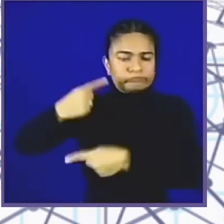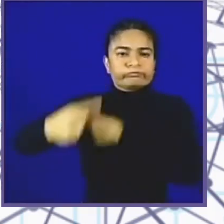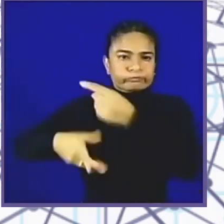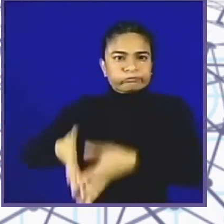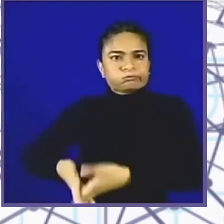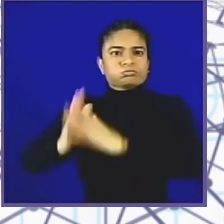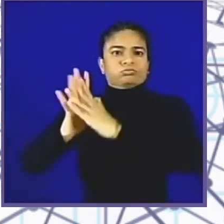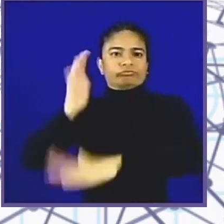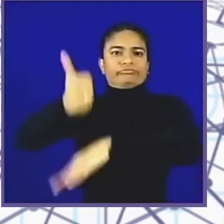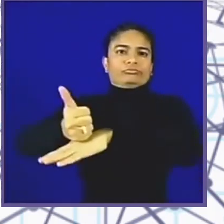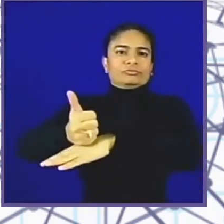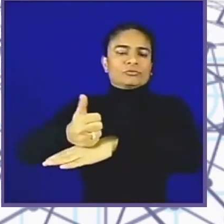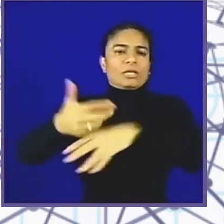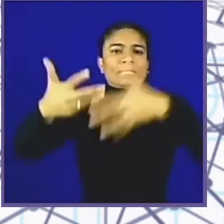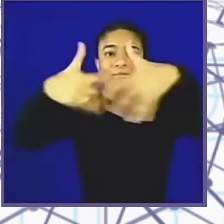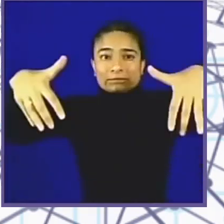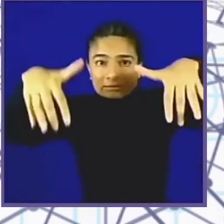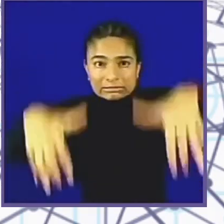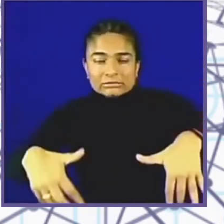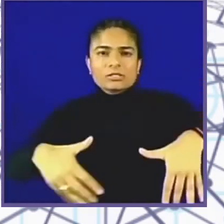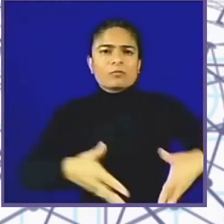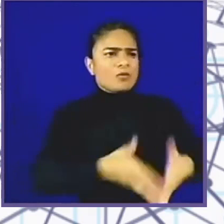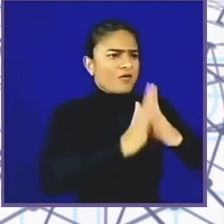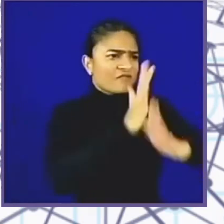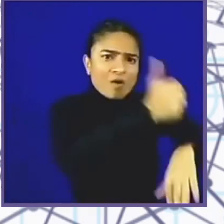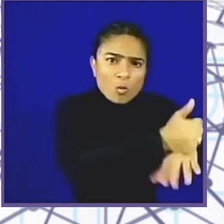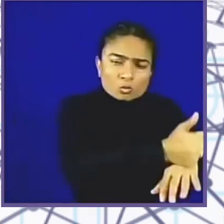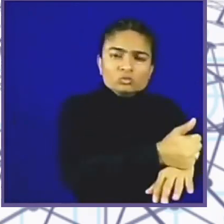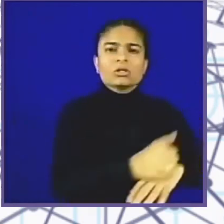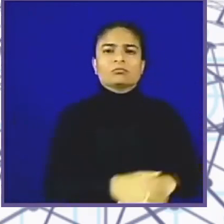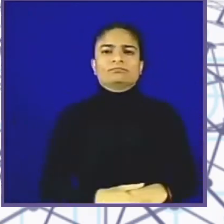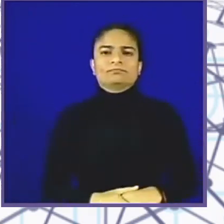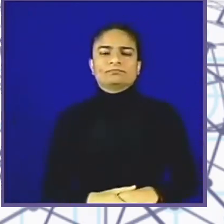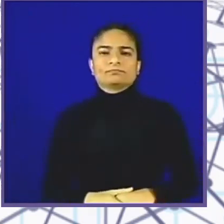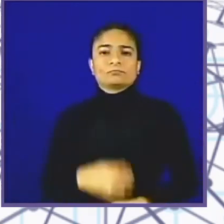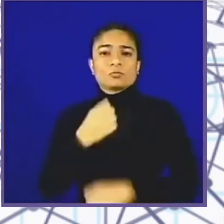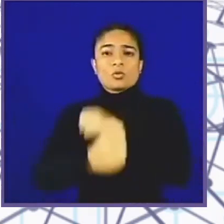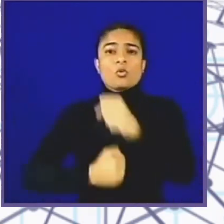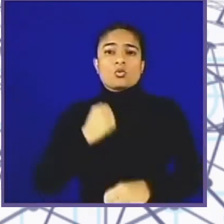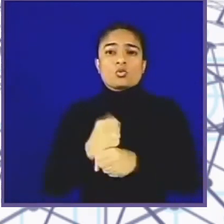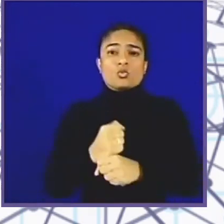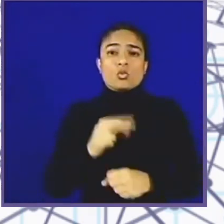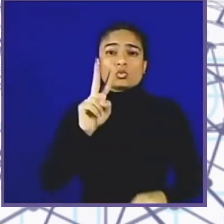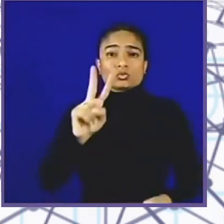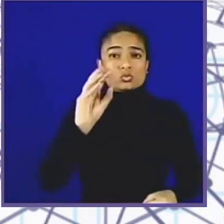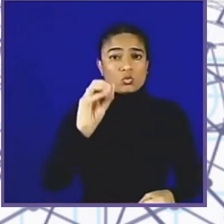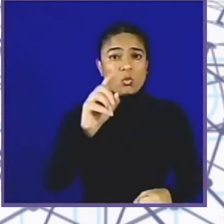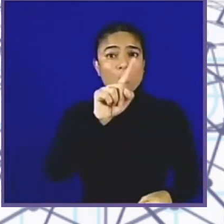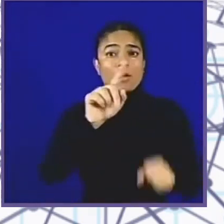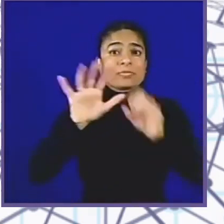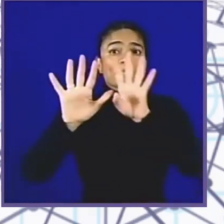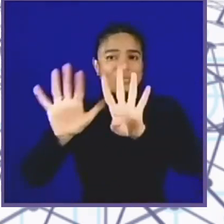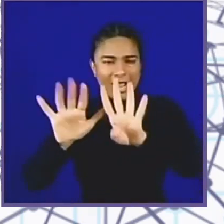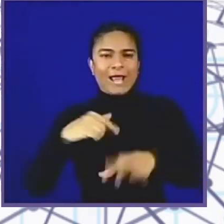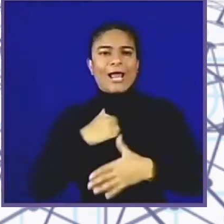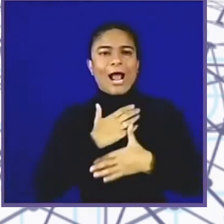of meeting Catherine Holloway, and how to lead from the Global Disability innovation hub. And